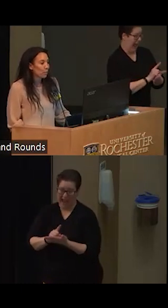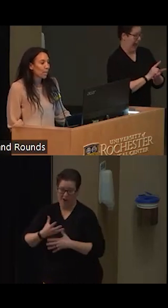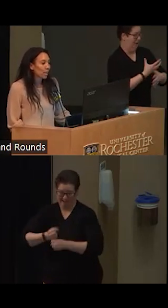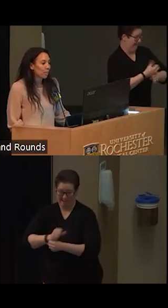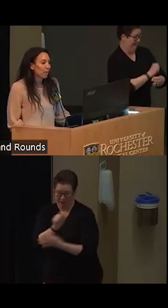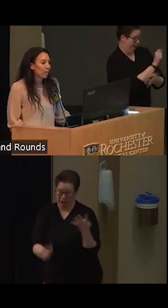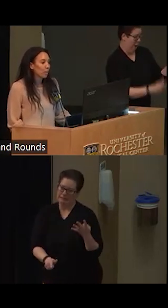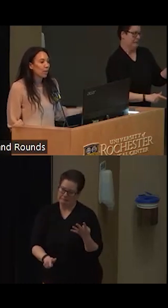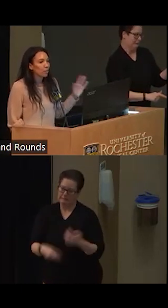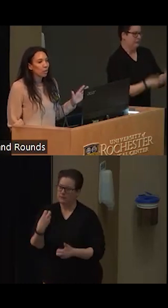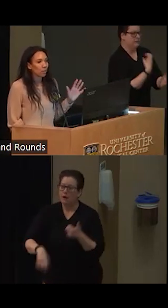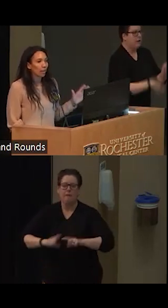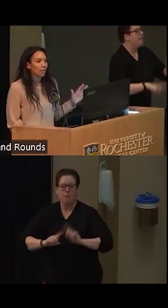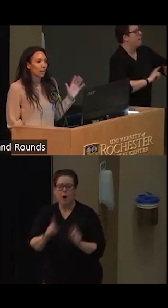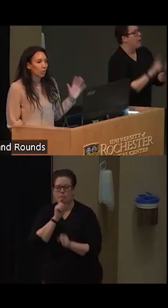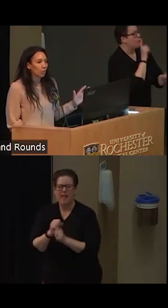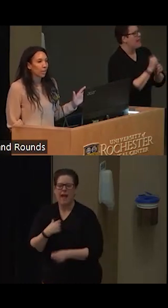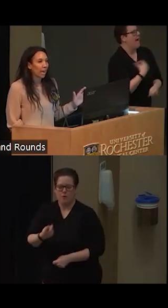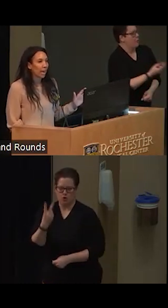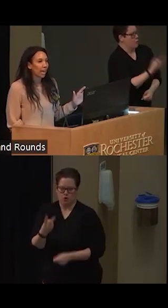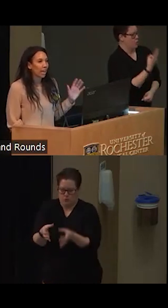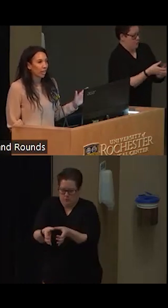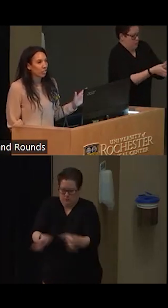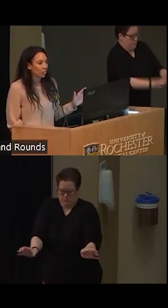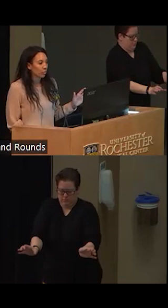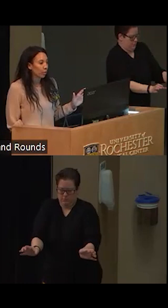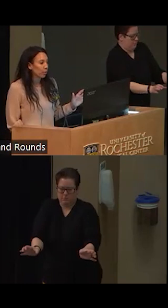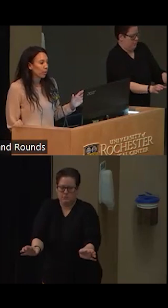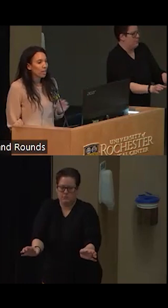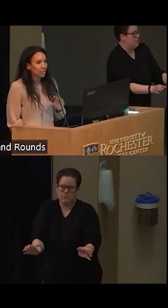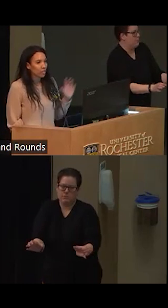when we're thinking about it we have two umbrellas that we're looking at education through there's